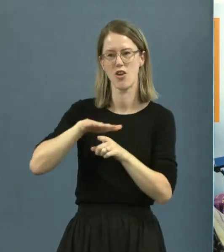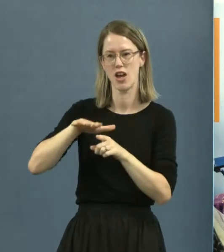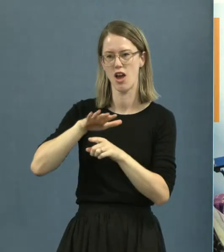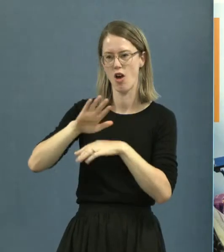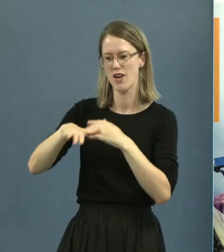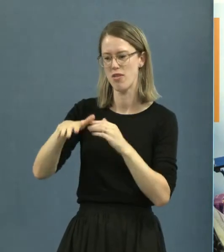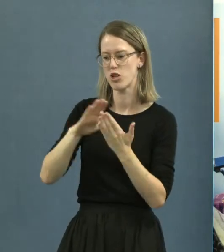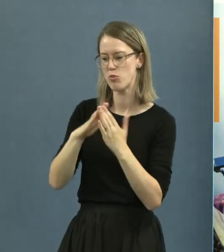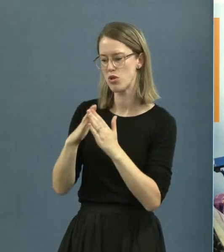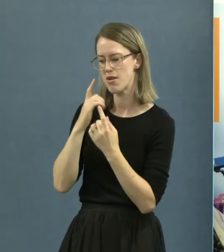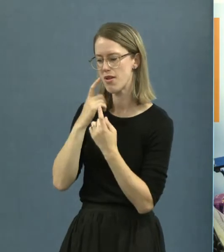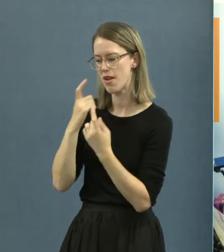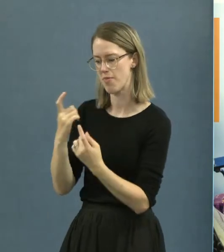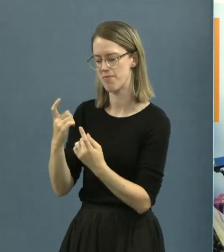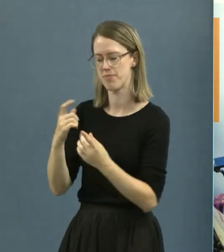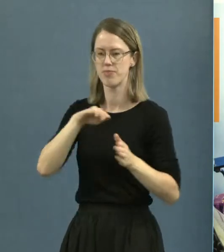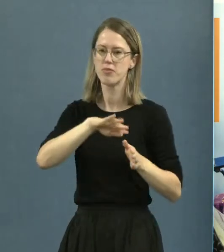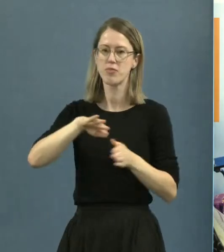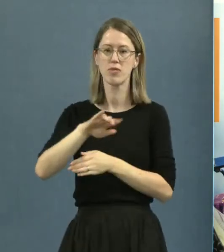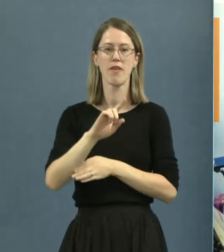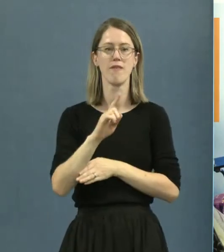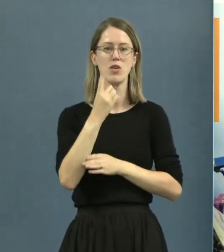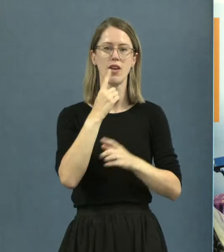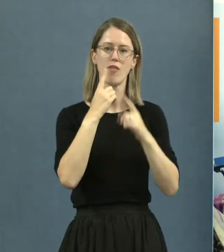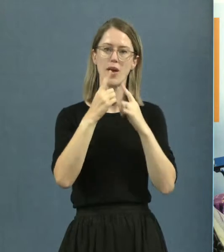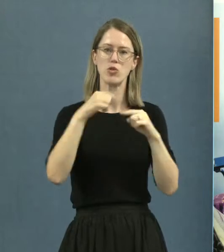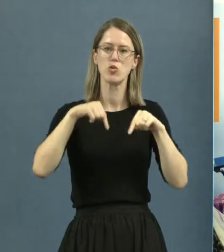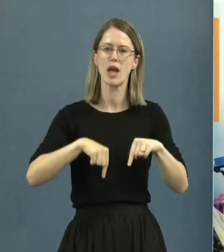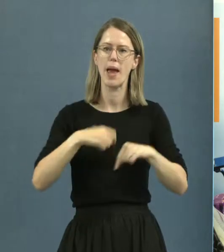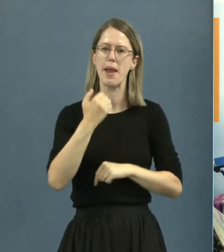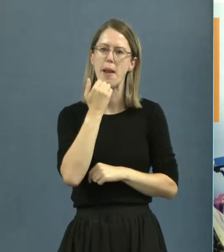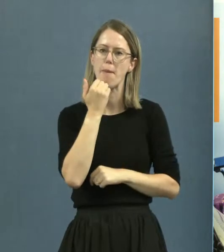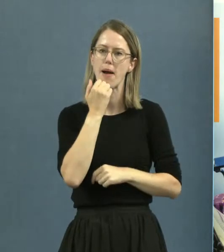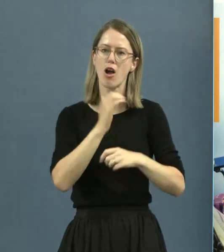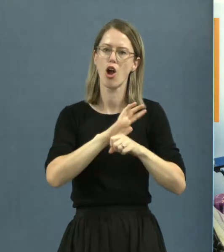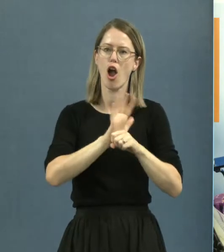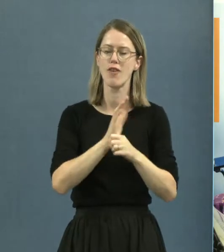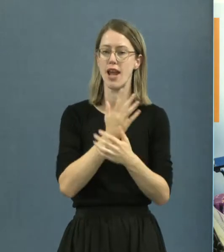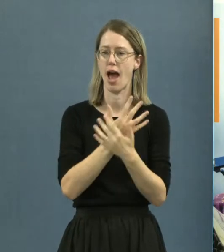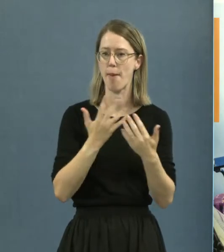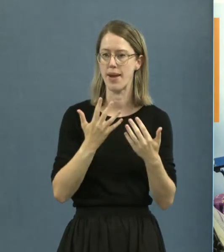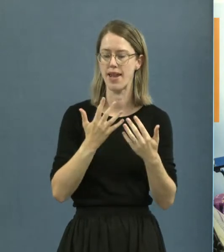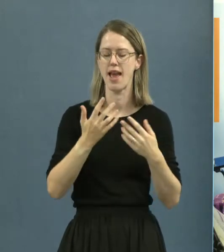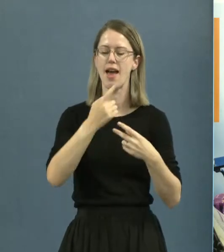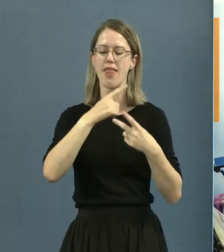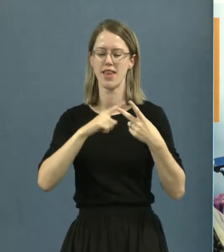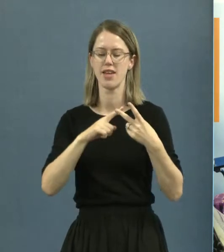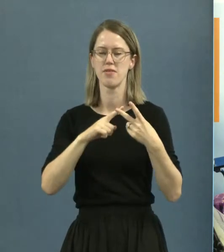first I'd like to provide you with an update on today's case